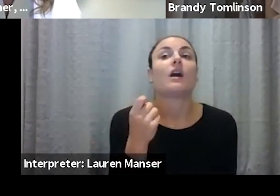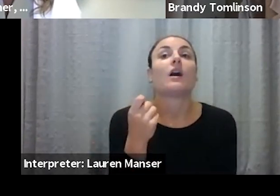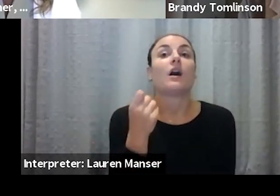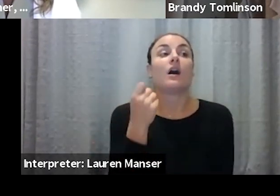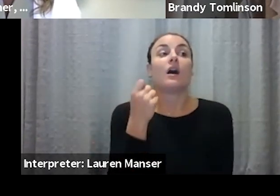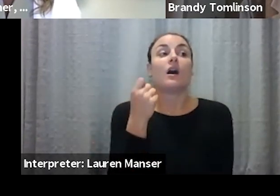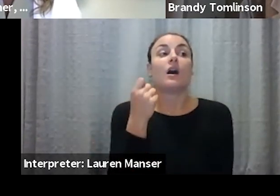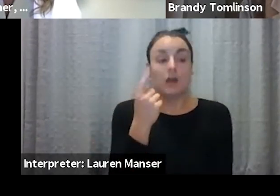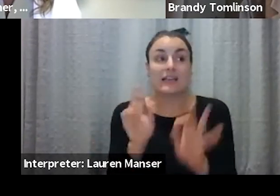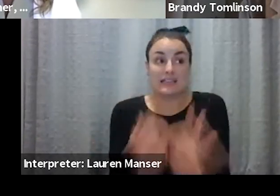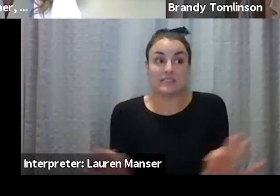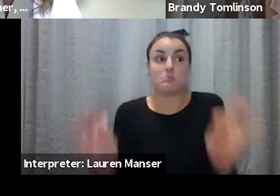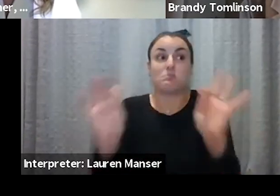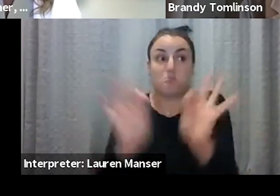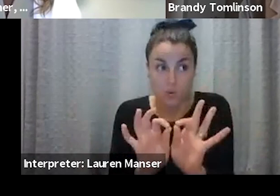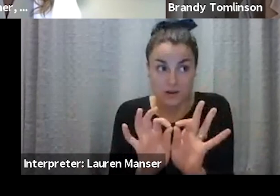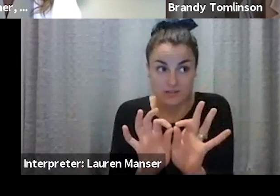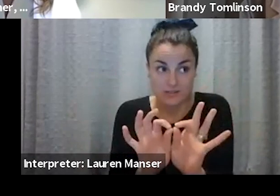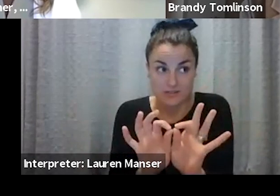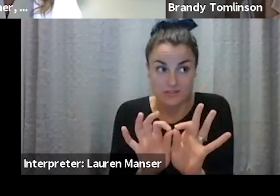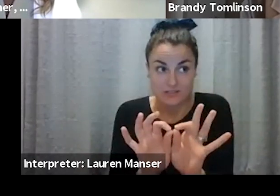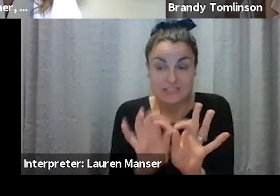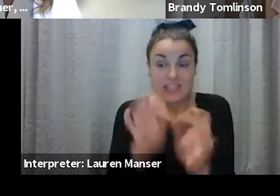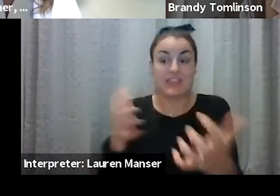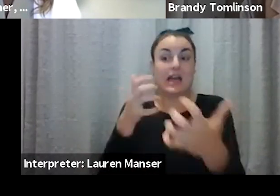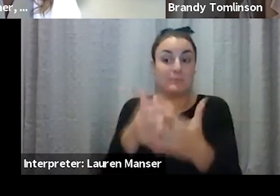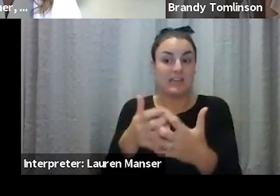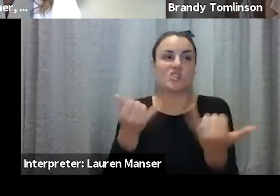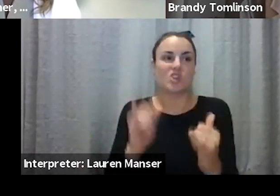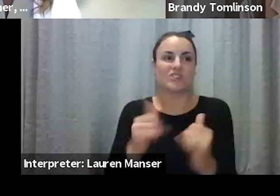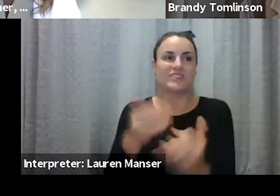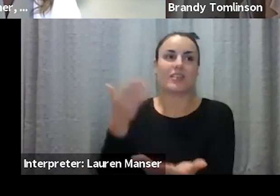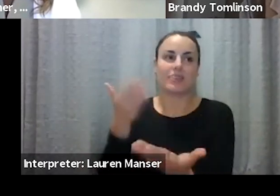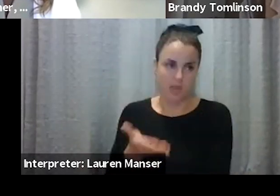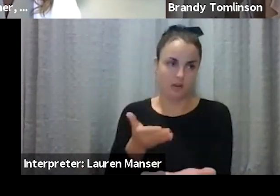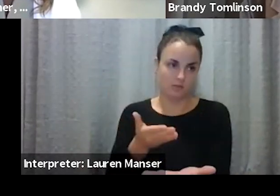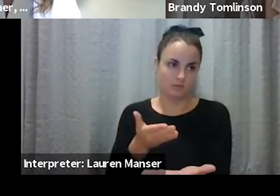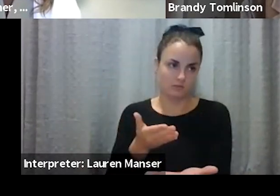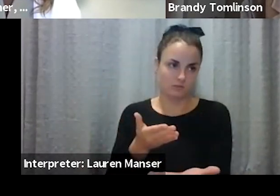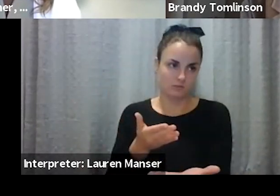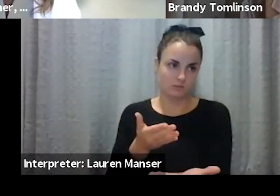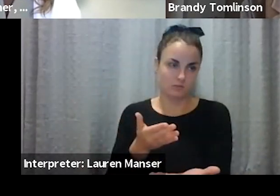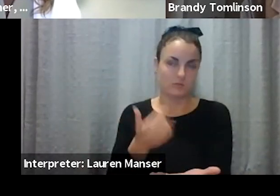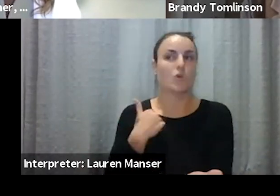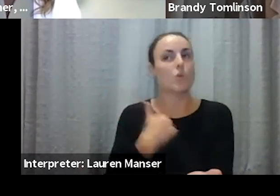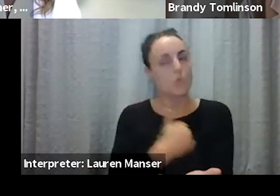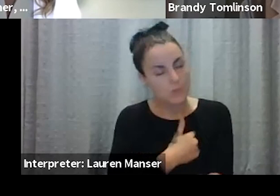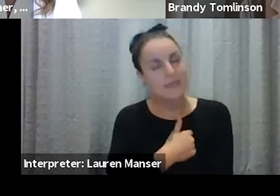that accommodations are going to have in a person's life. We need to make sure that employers and educators